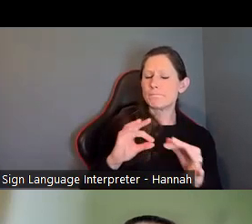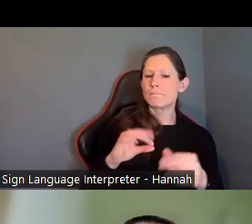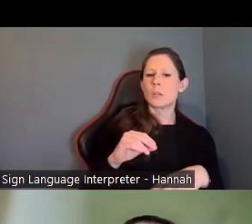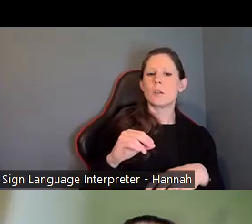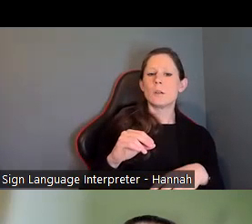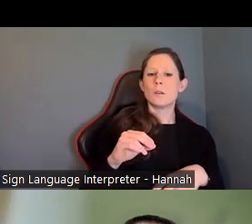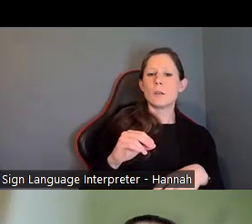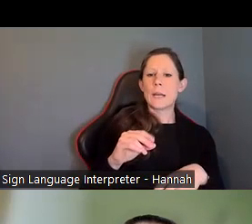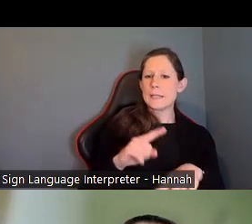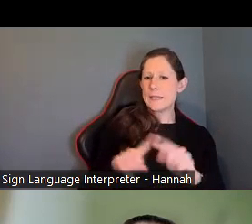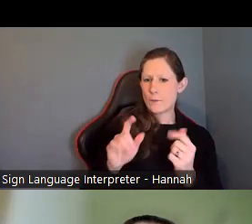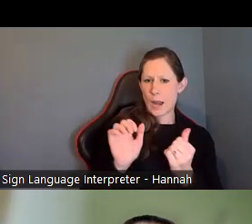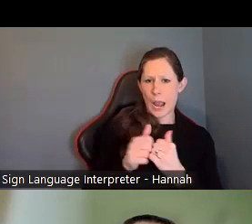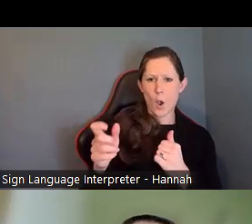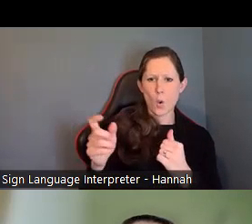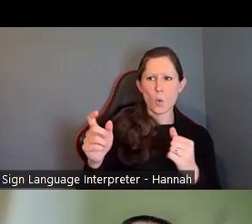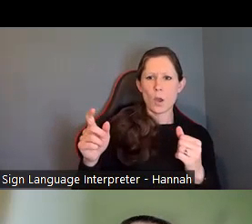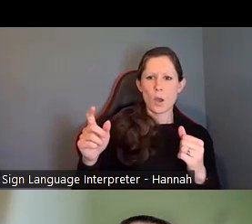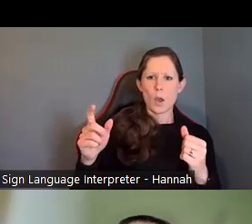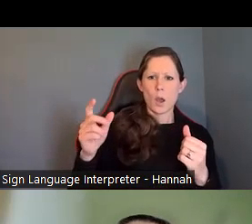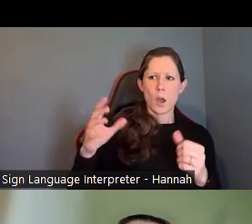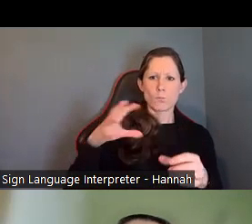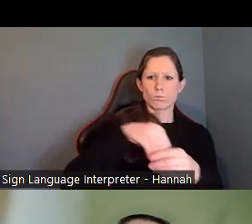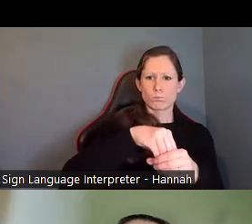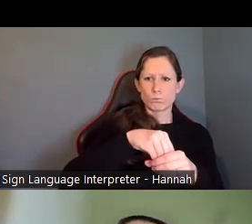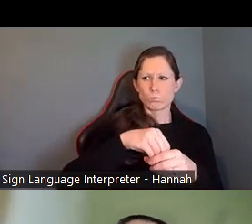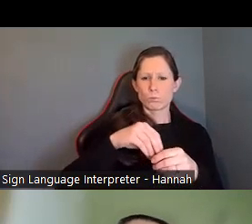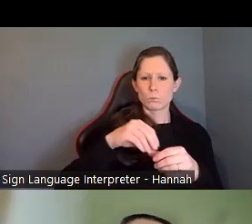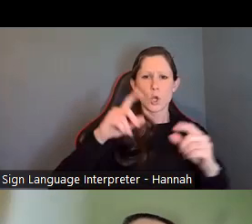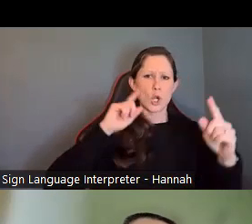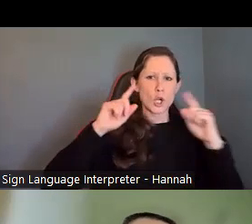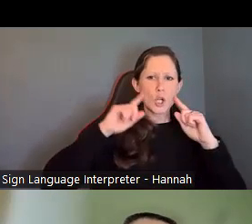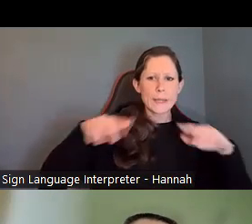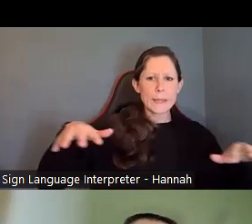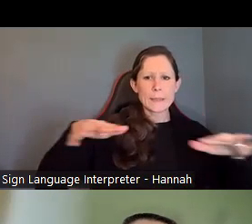of being heard to further inclusion? I'm finding community theater is